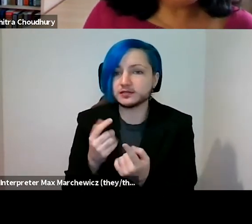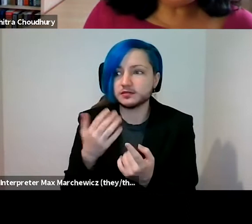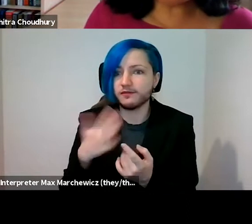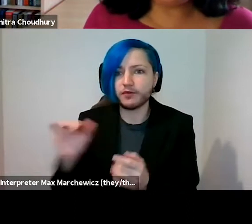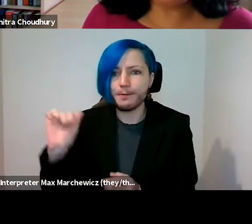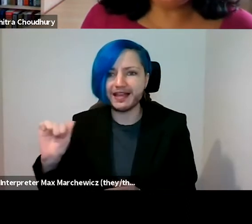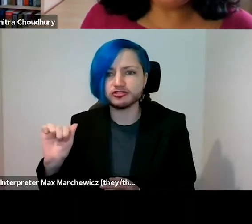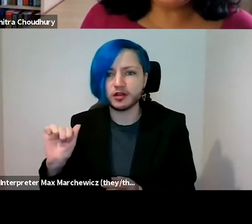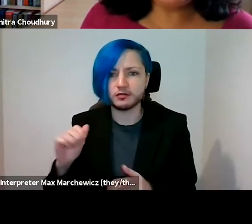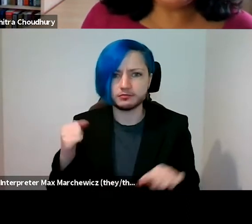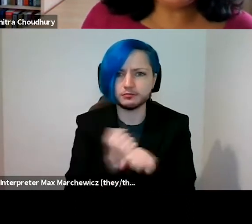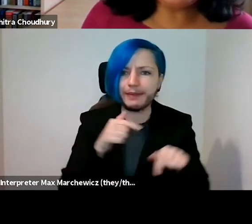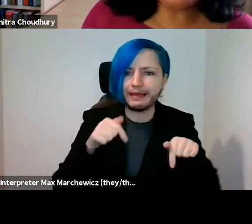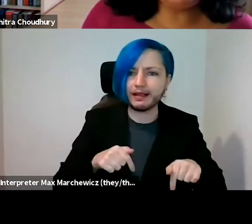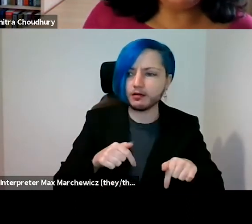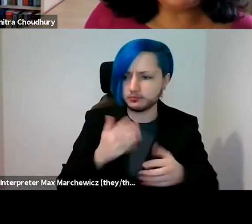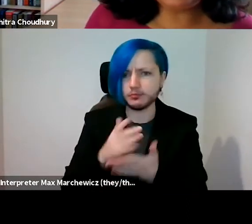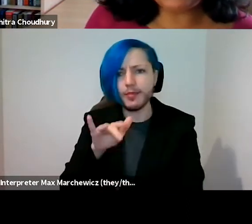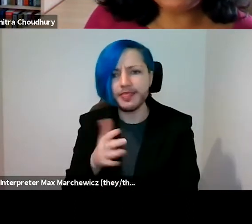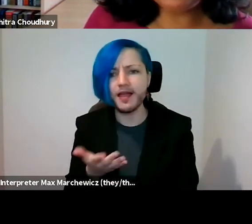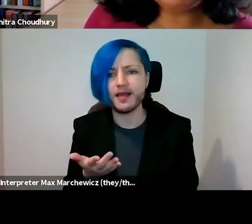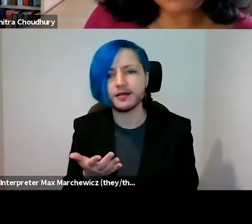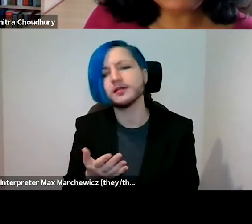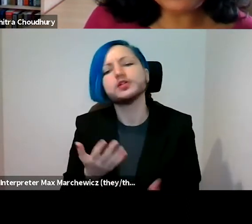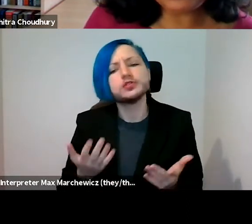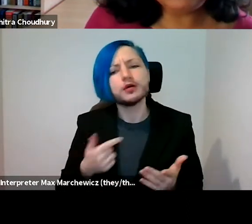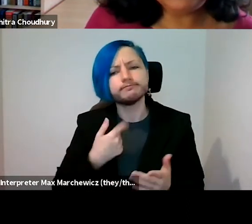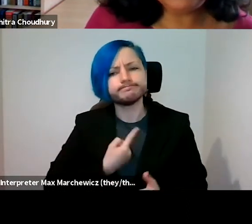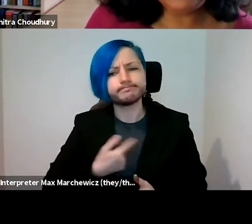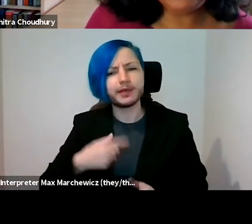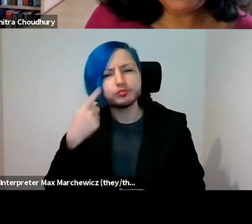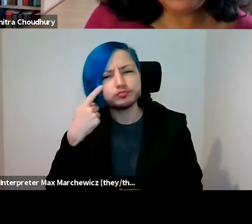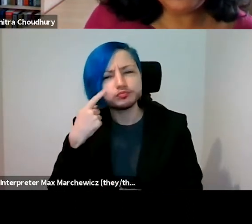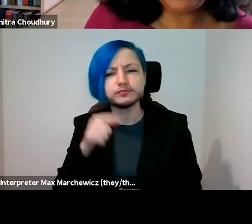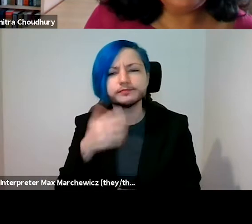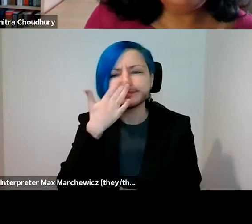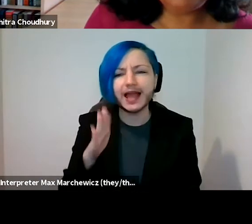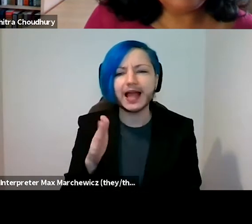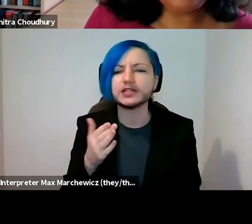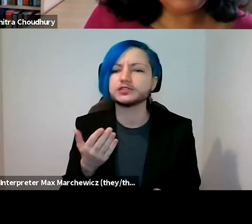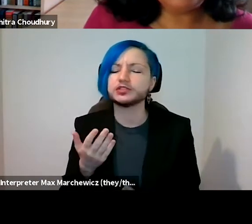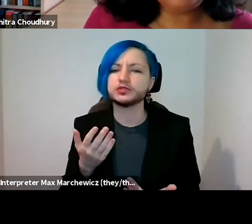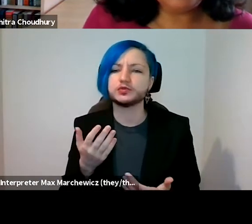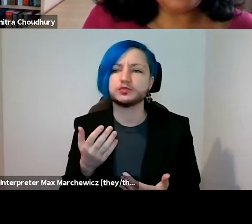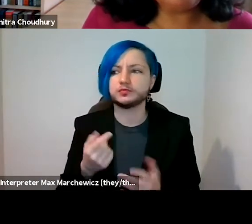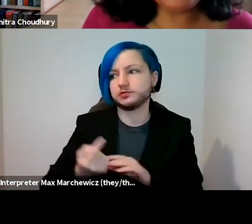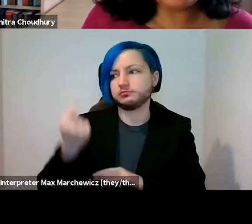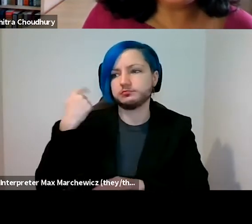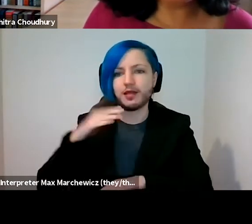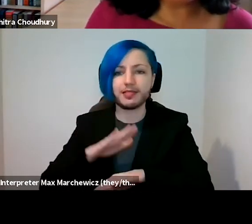And along these lines, I started looking at the kind of attitude prevalent then that, for instance,